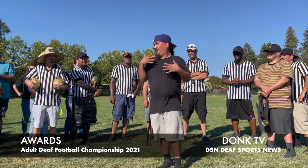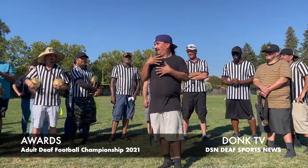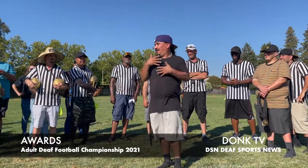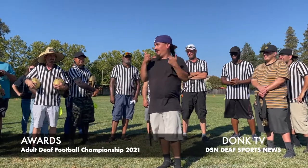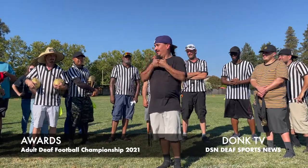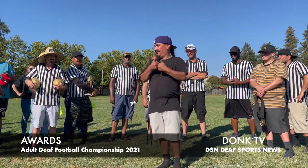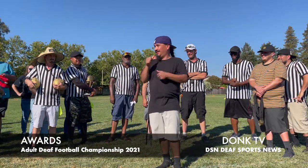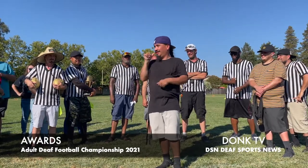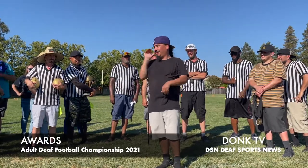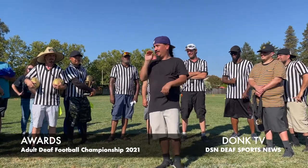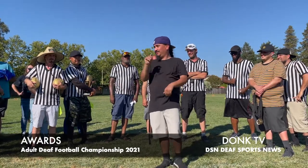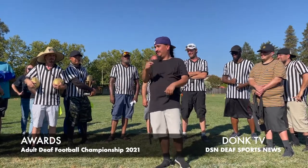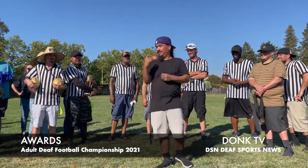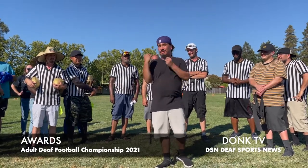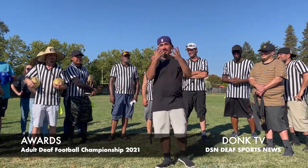Arizona your game against Bayarea had Superman Team concerned?